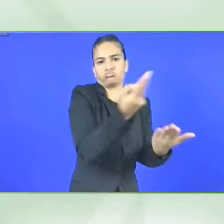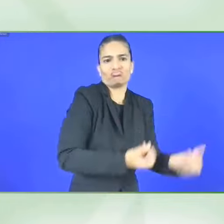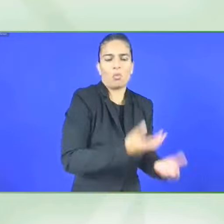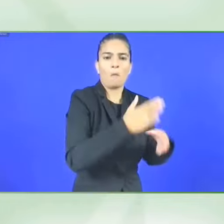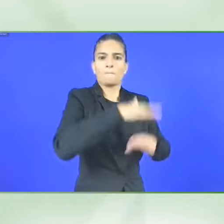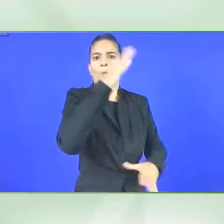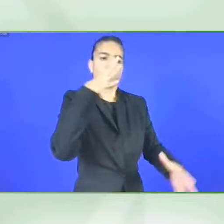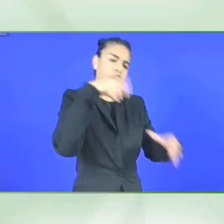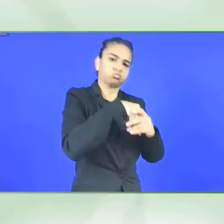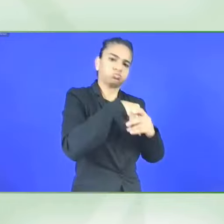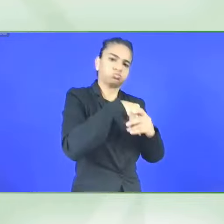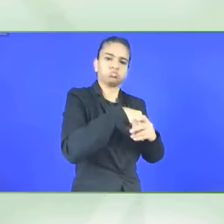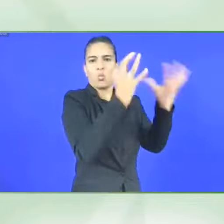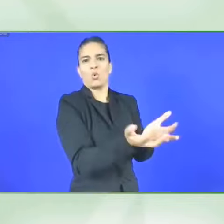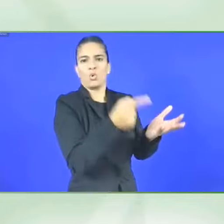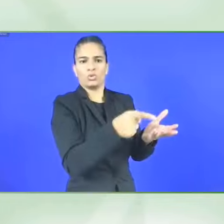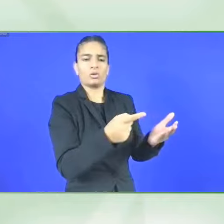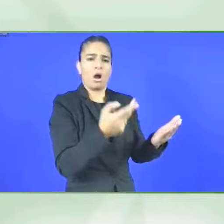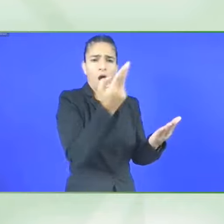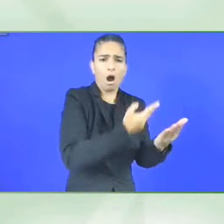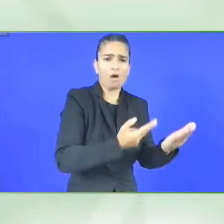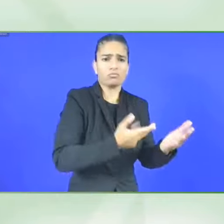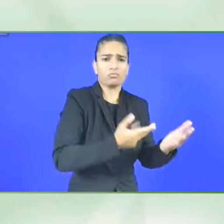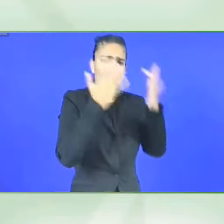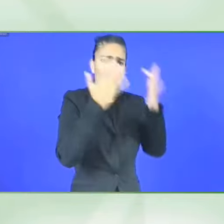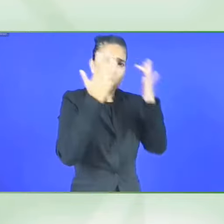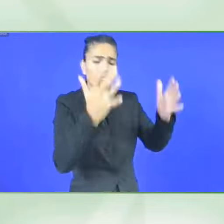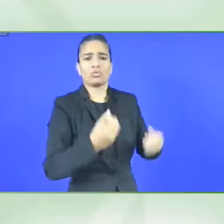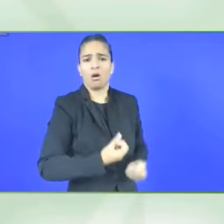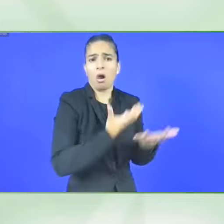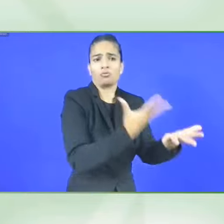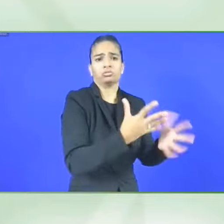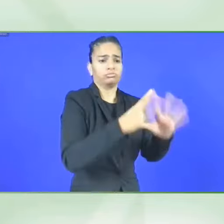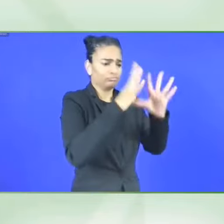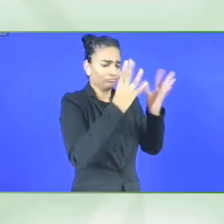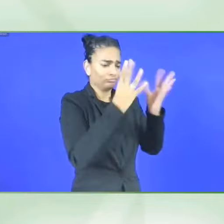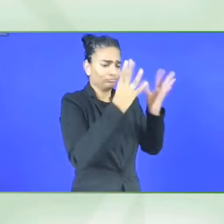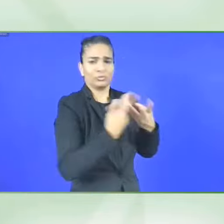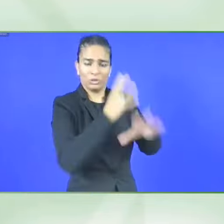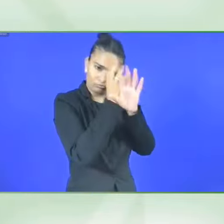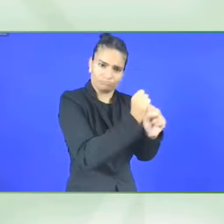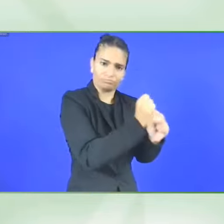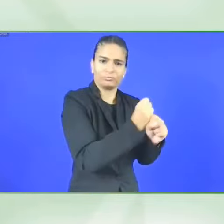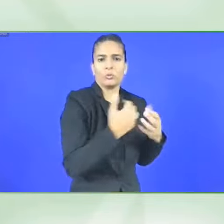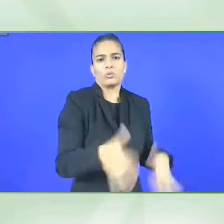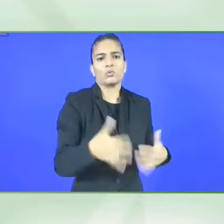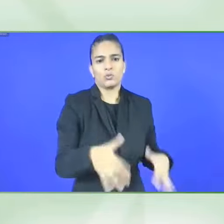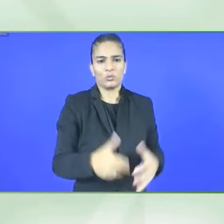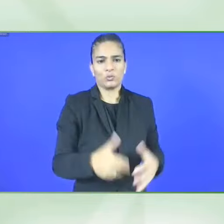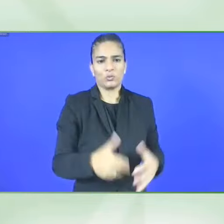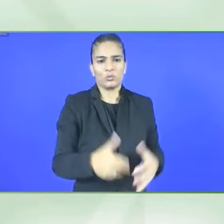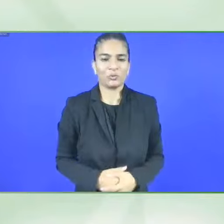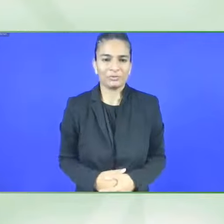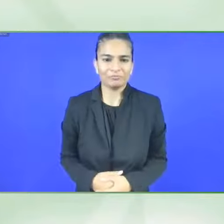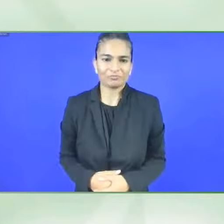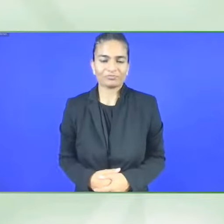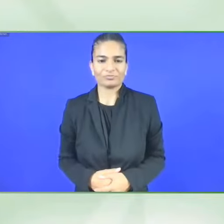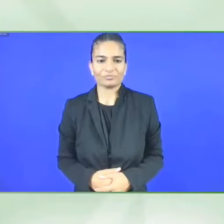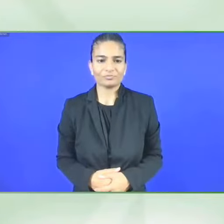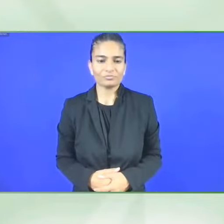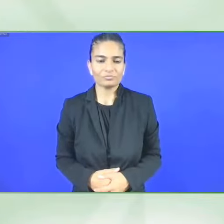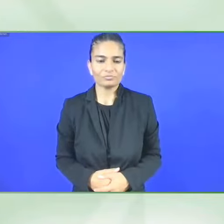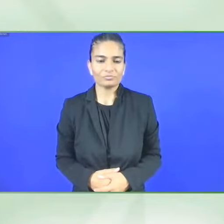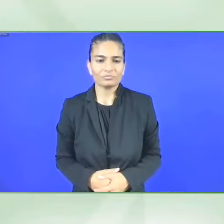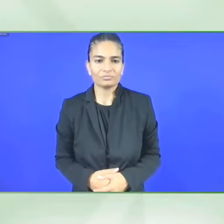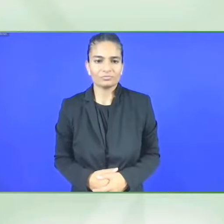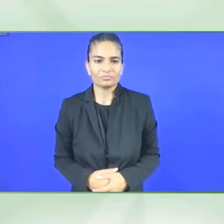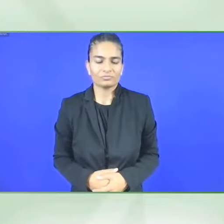Additionally, efforts should be made to make monuments and sites of cultural importance